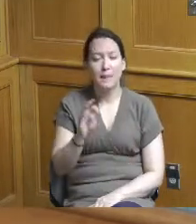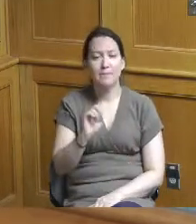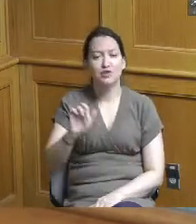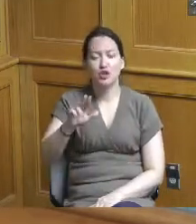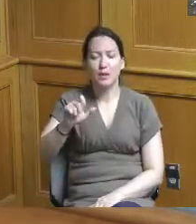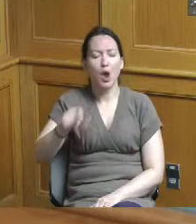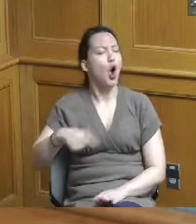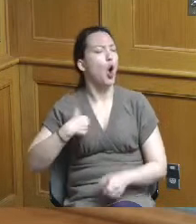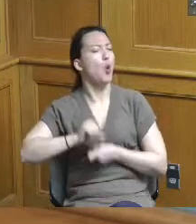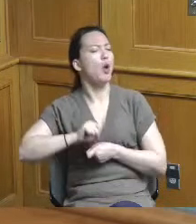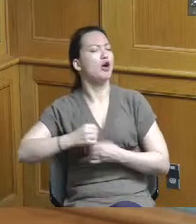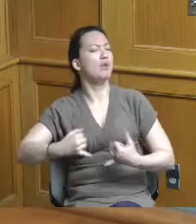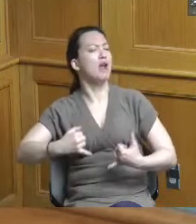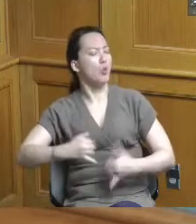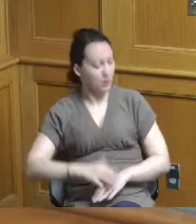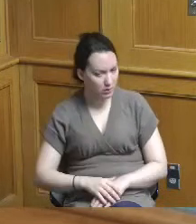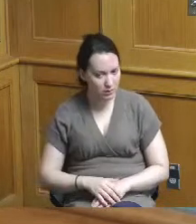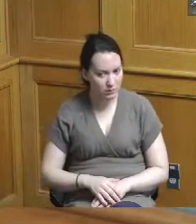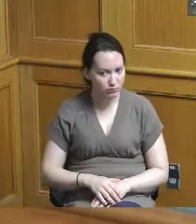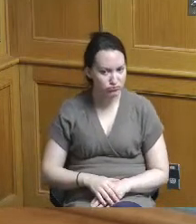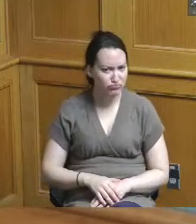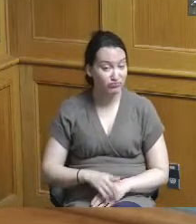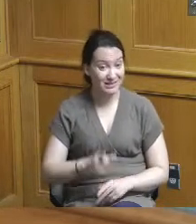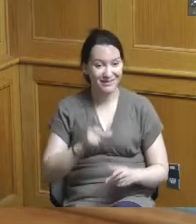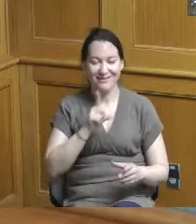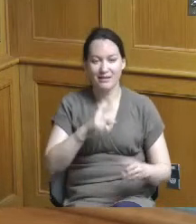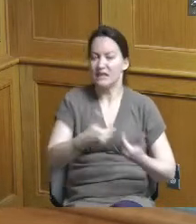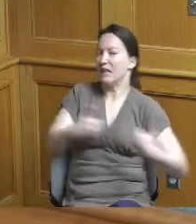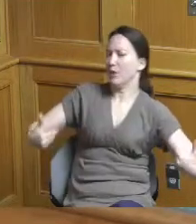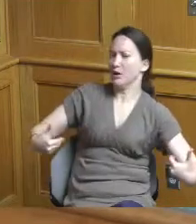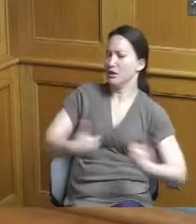we're working on that right now to that can't be part of this but we're working on buying it